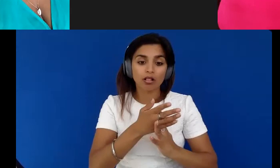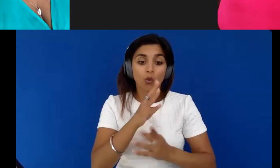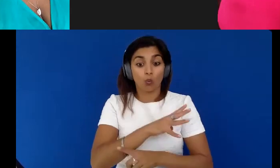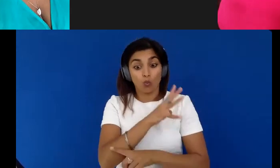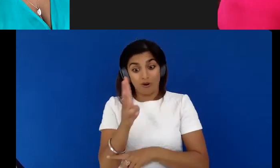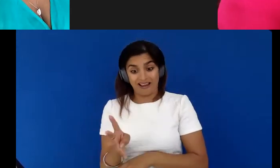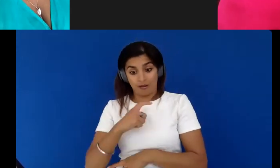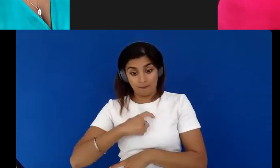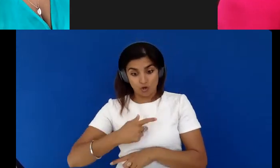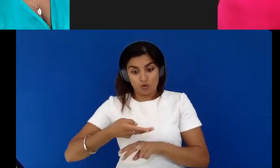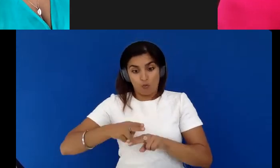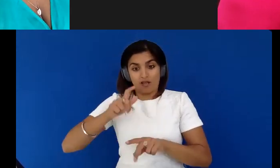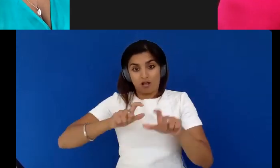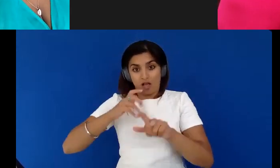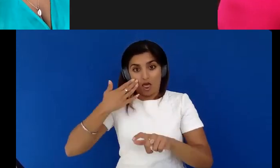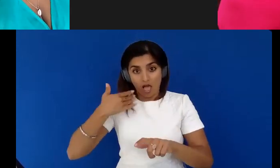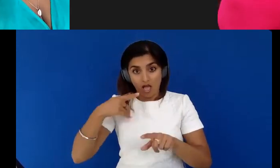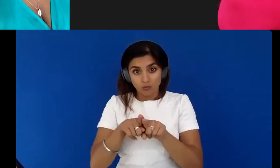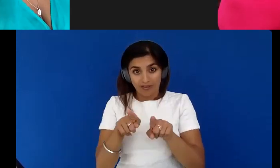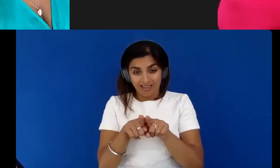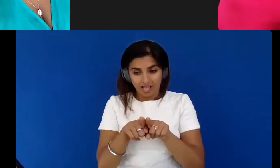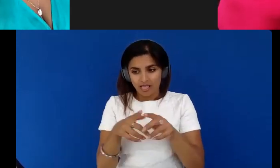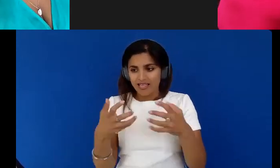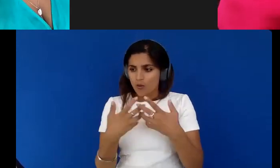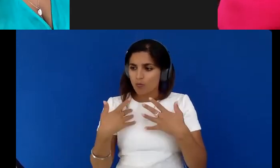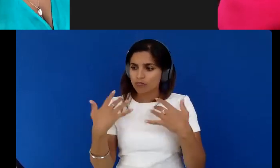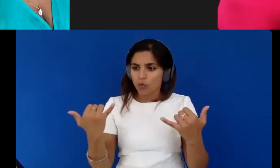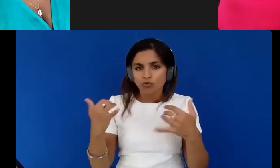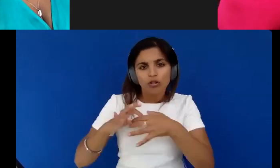socializing with the queer community often the place is because of lack of